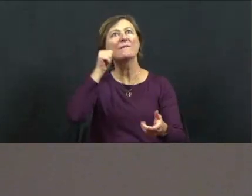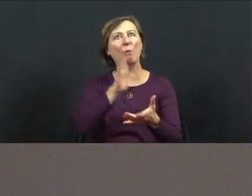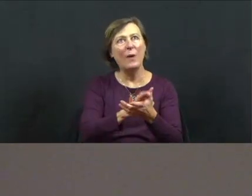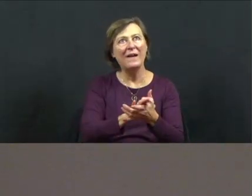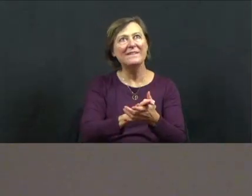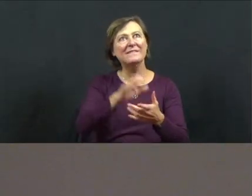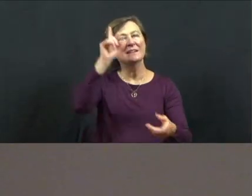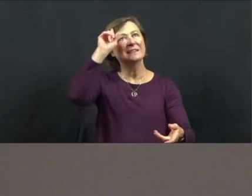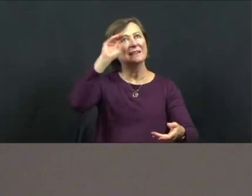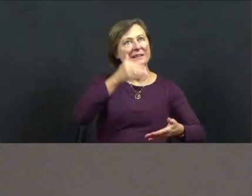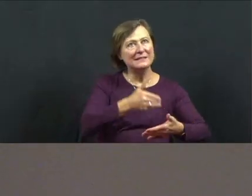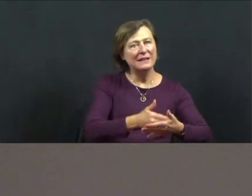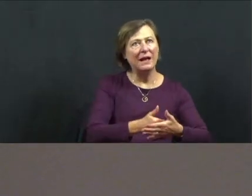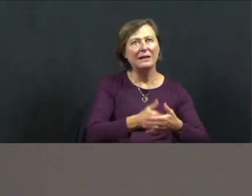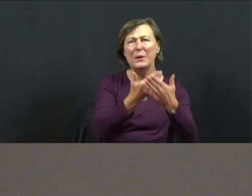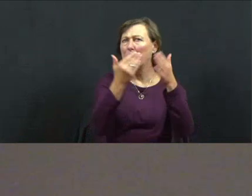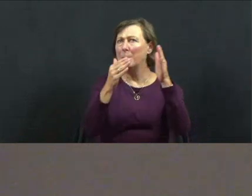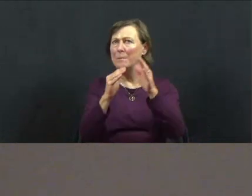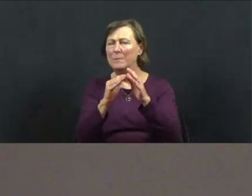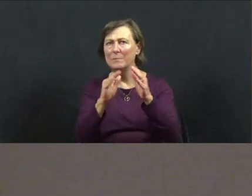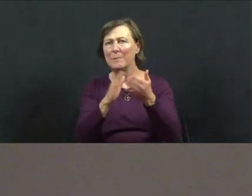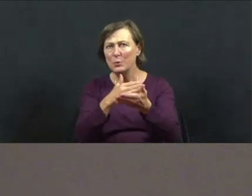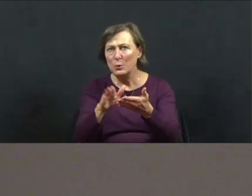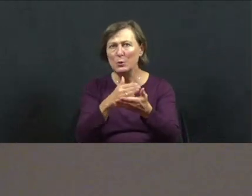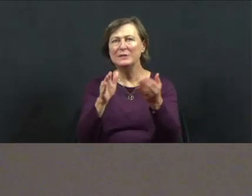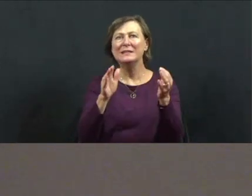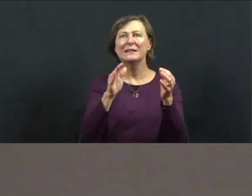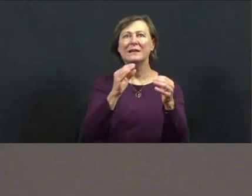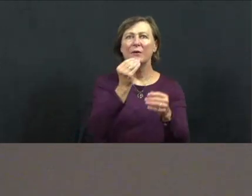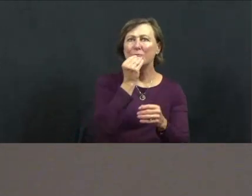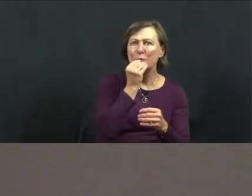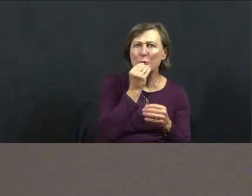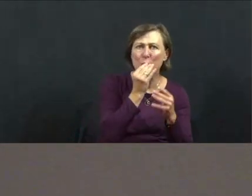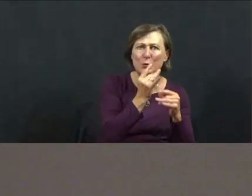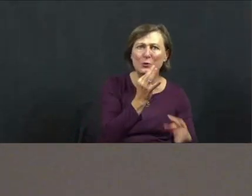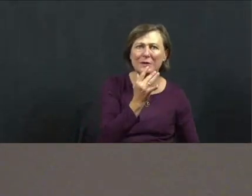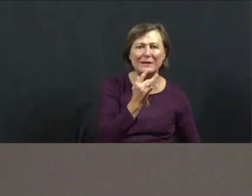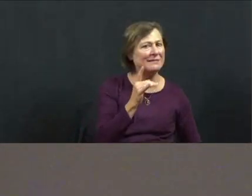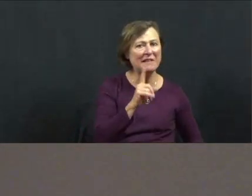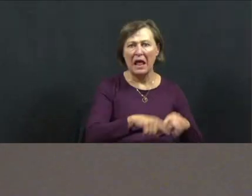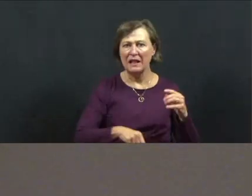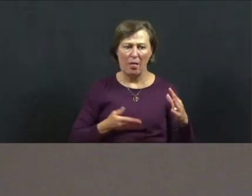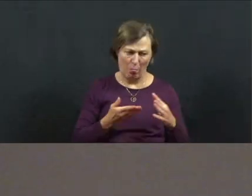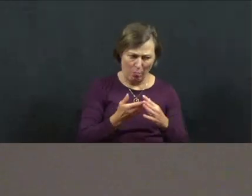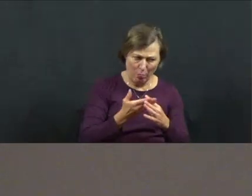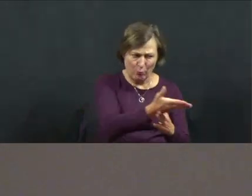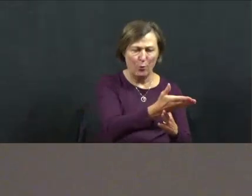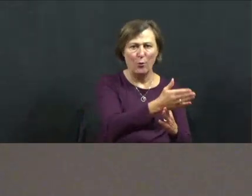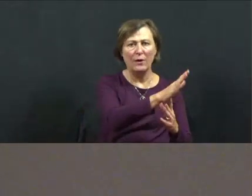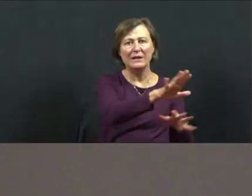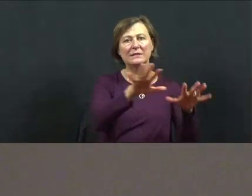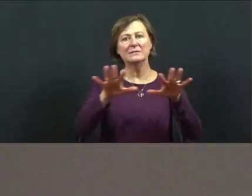delicious food... nothing could break through the calm determination of the seeker of truth.